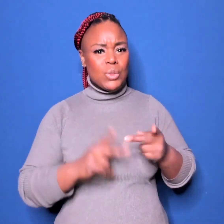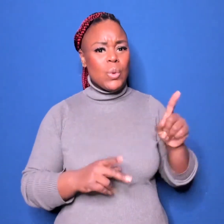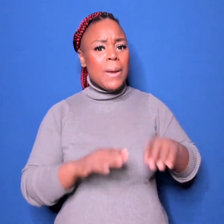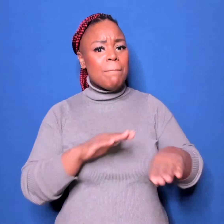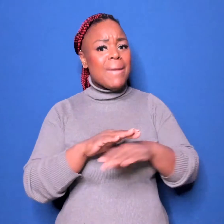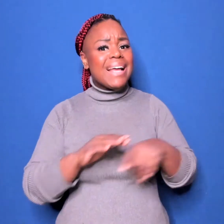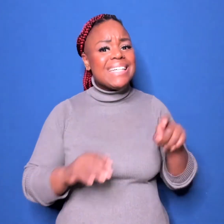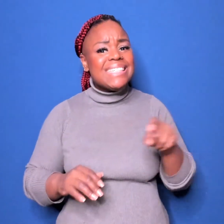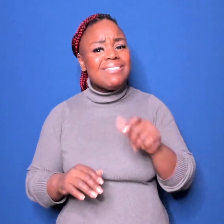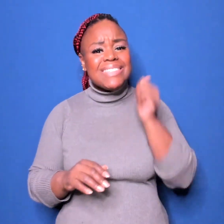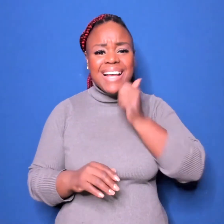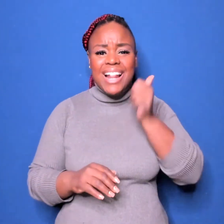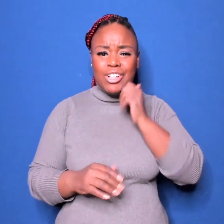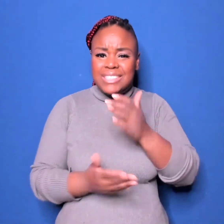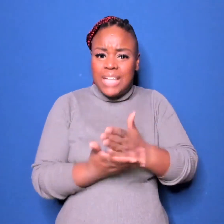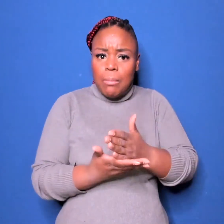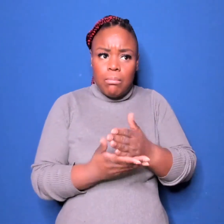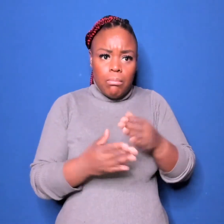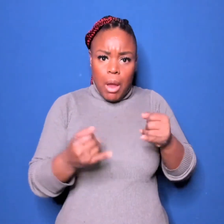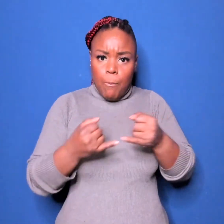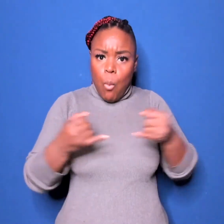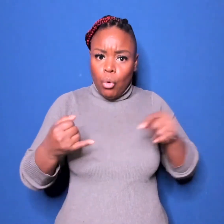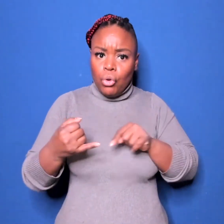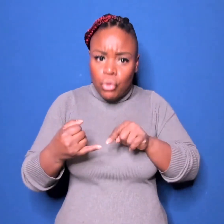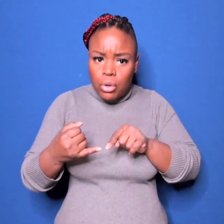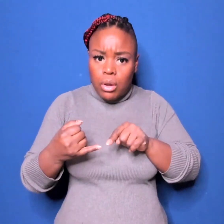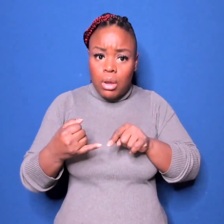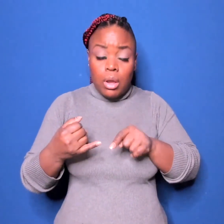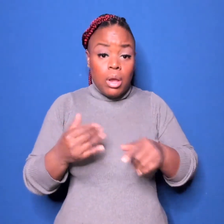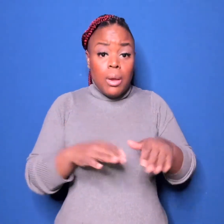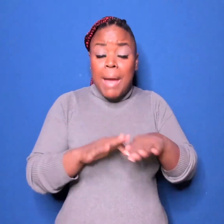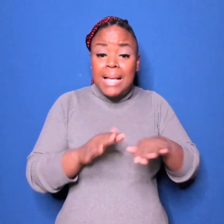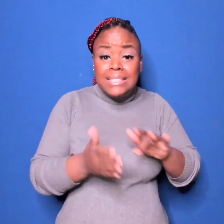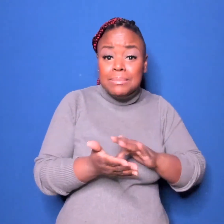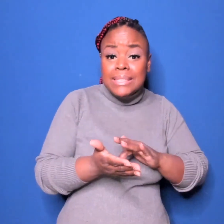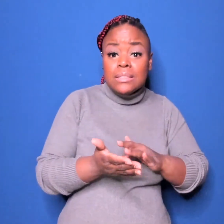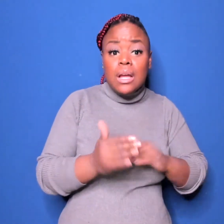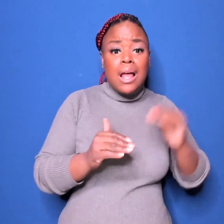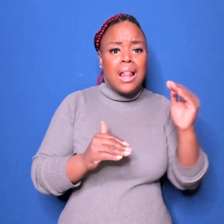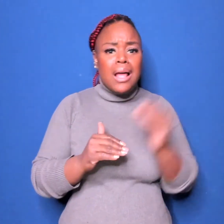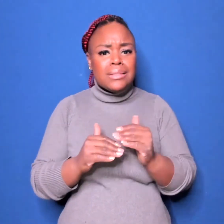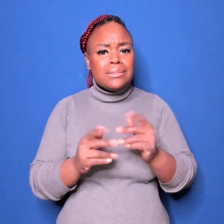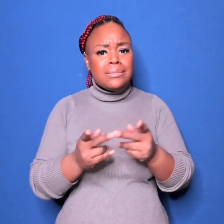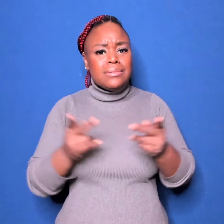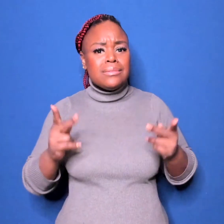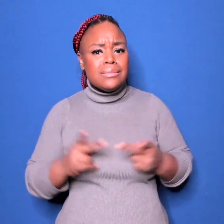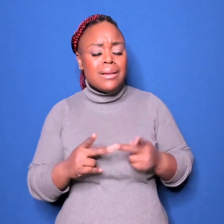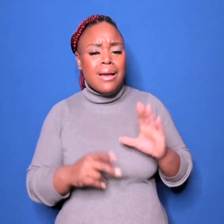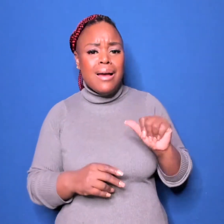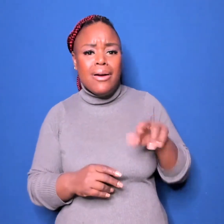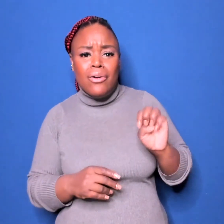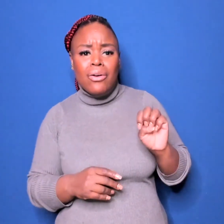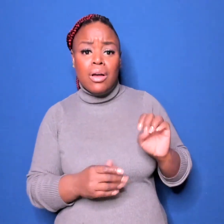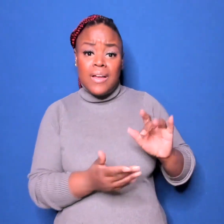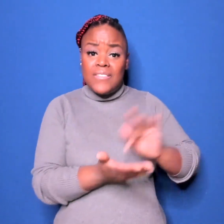in a place where the basic necessities of daily life are stopped at the border, and basic medicine – much less adequate medical care,